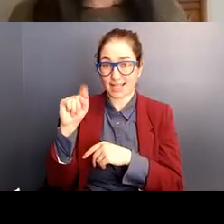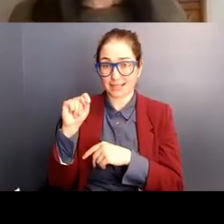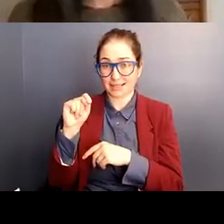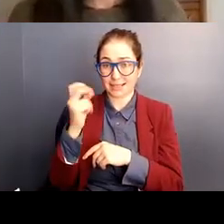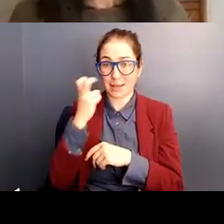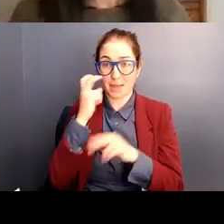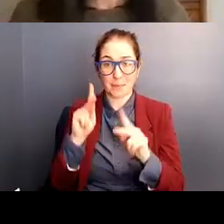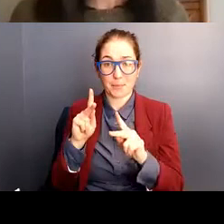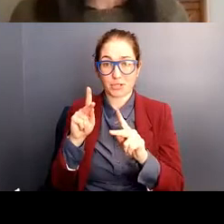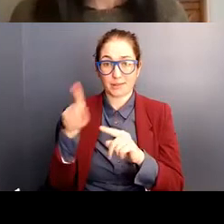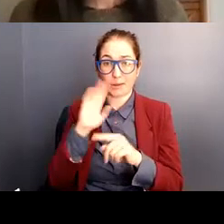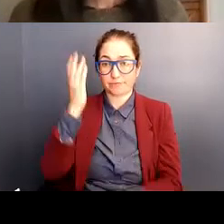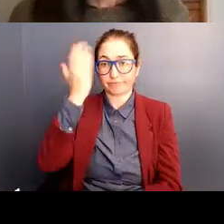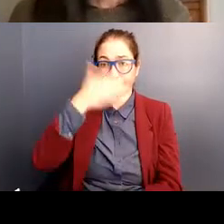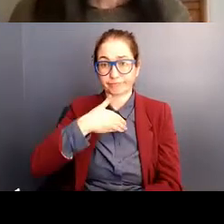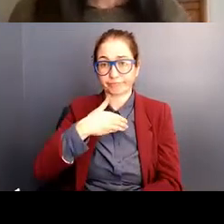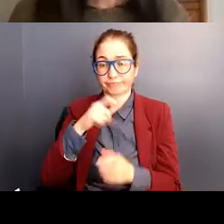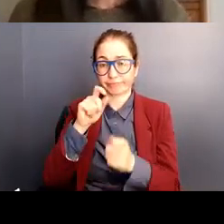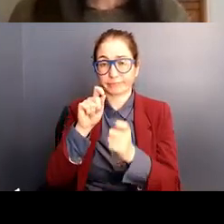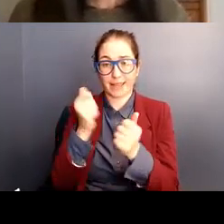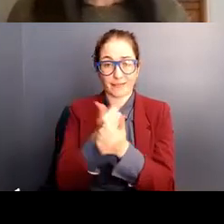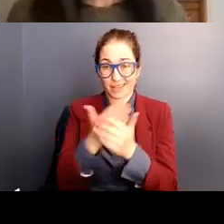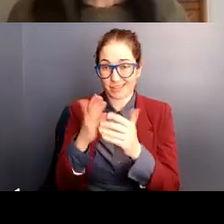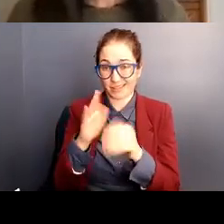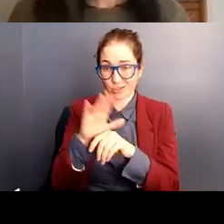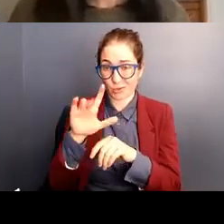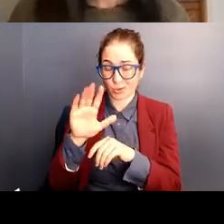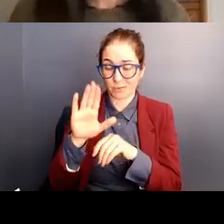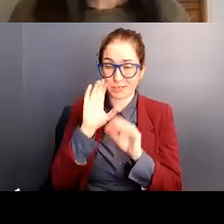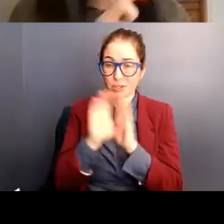what that is completely. But also if it's really important information, make sure